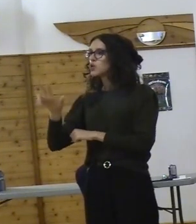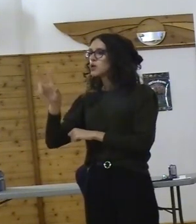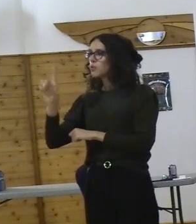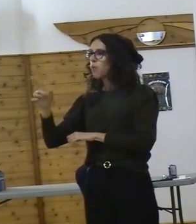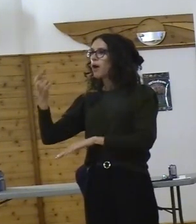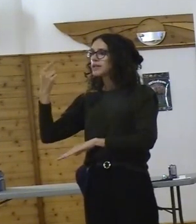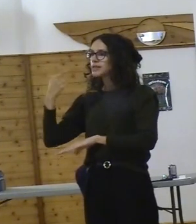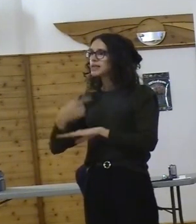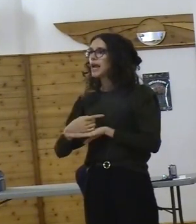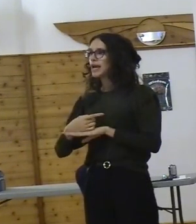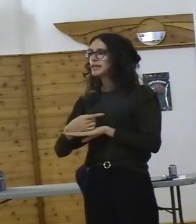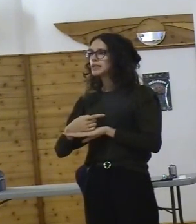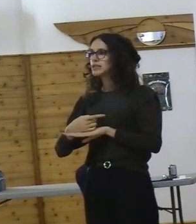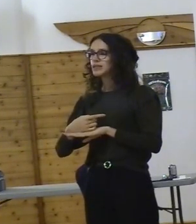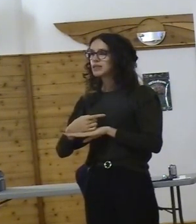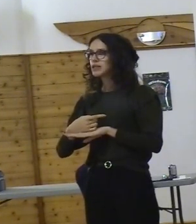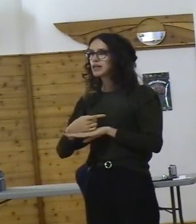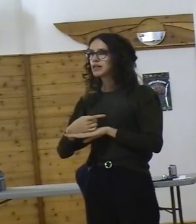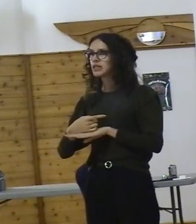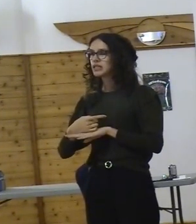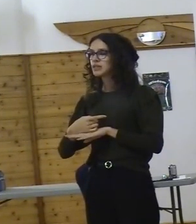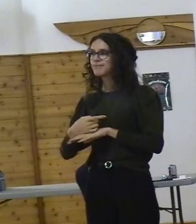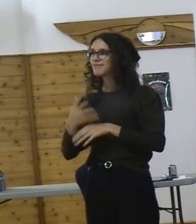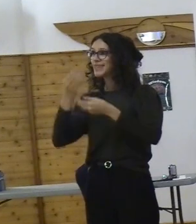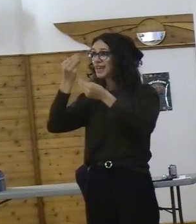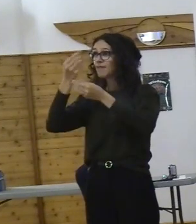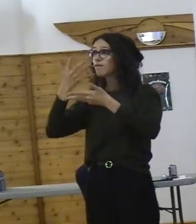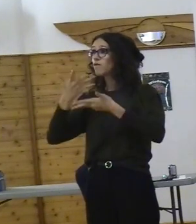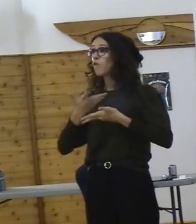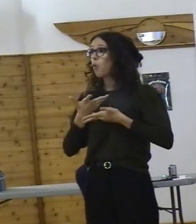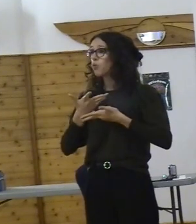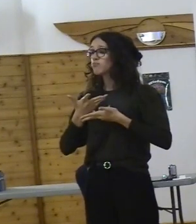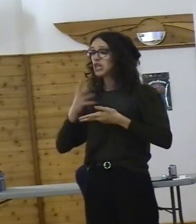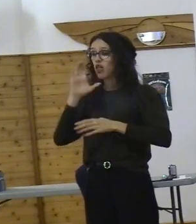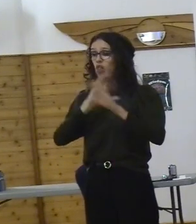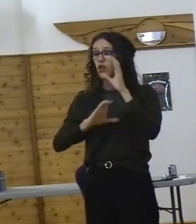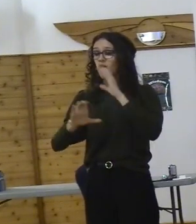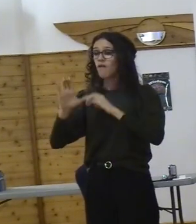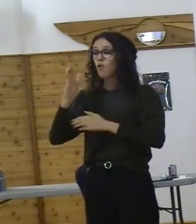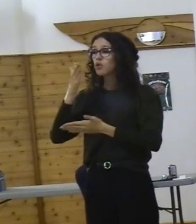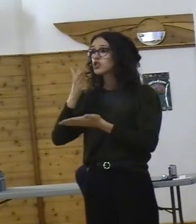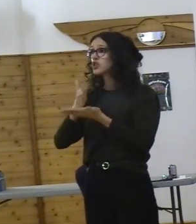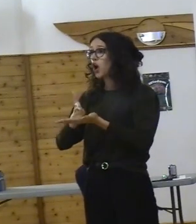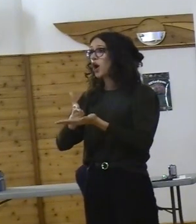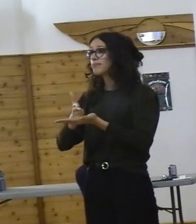And everybody was shocked. It's only been six days.